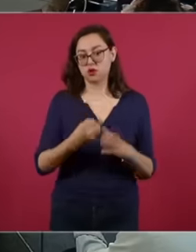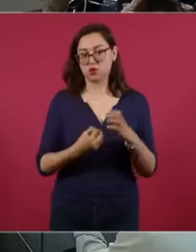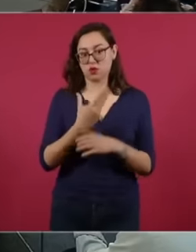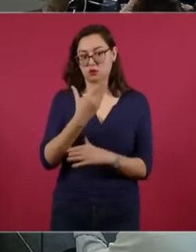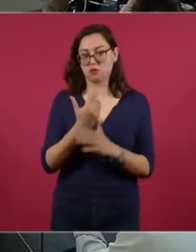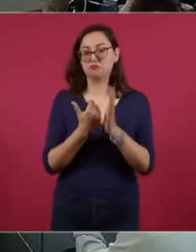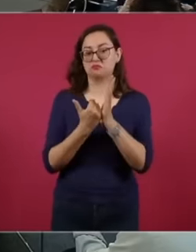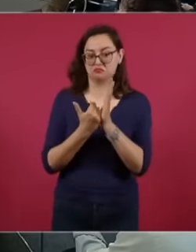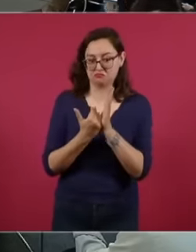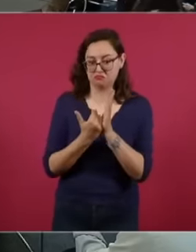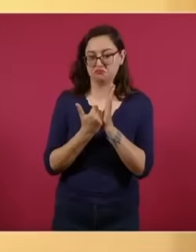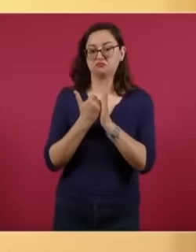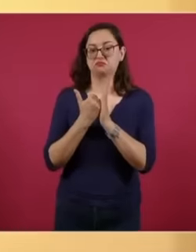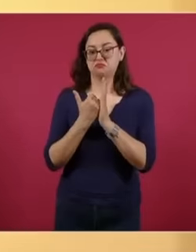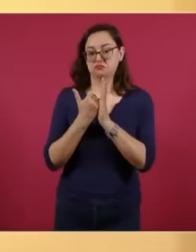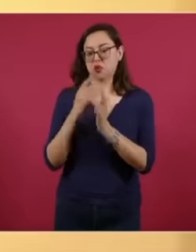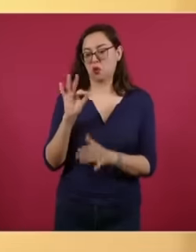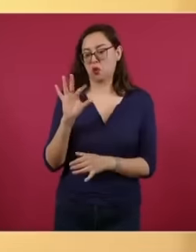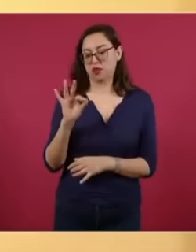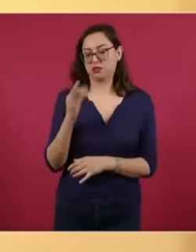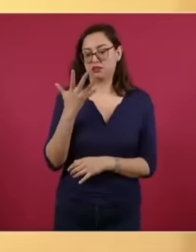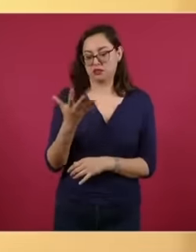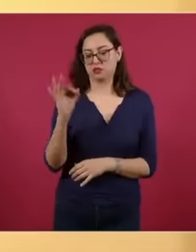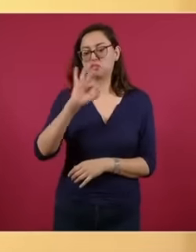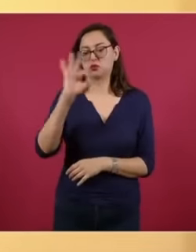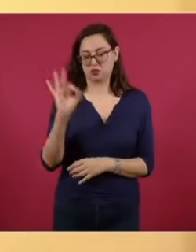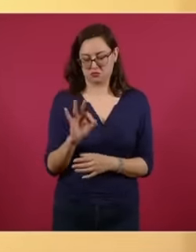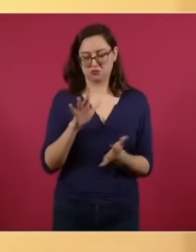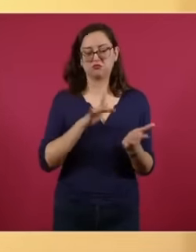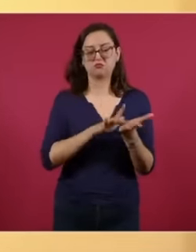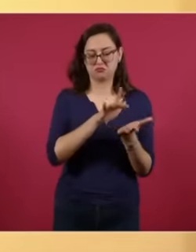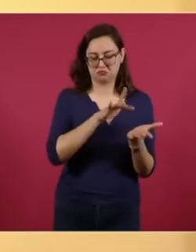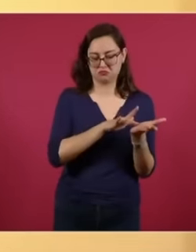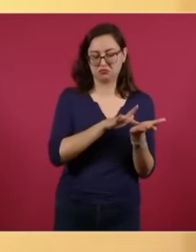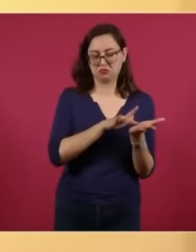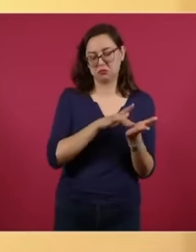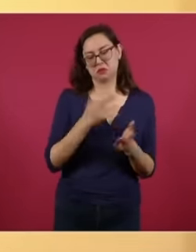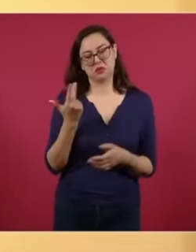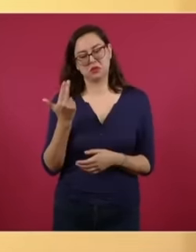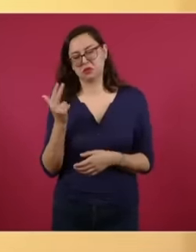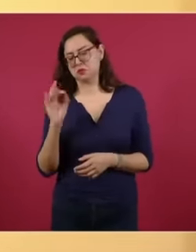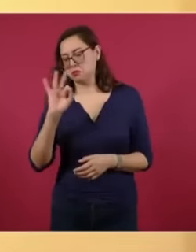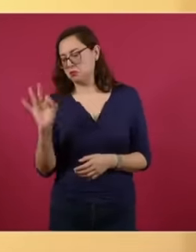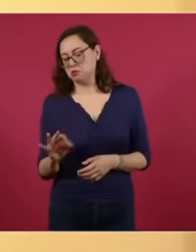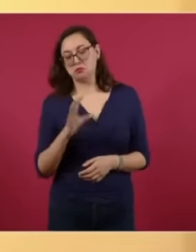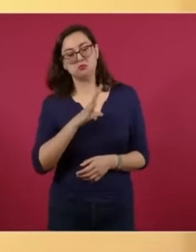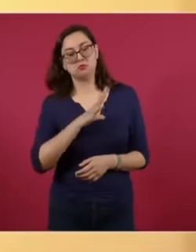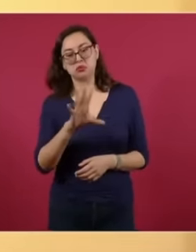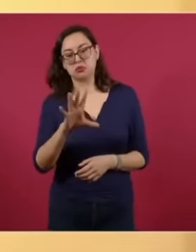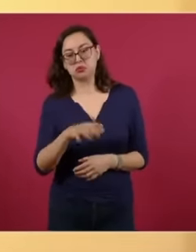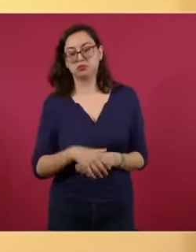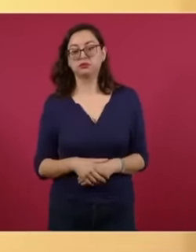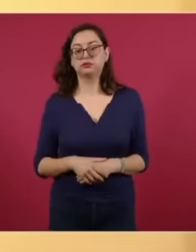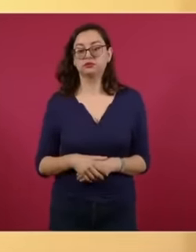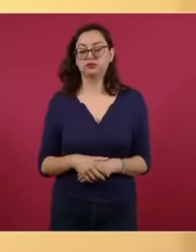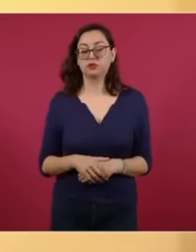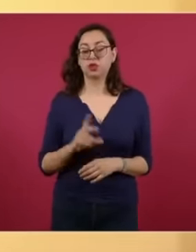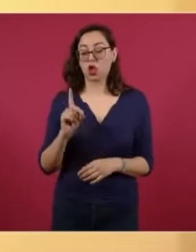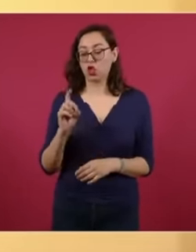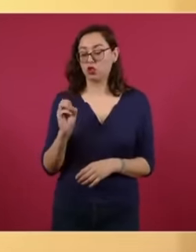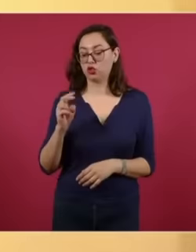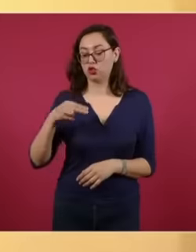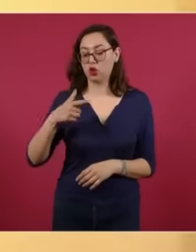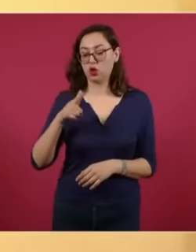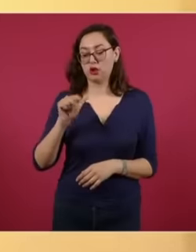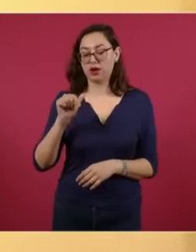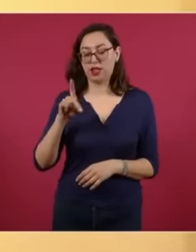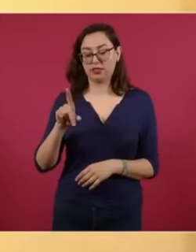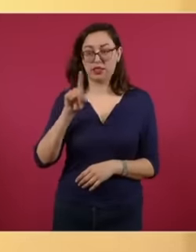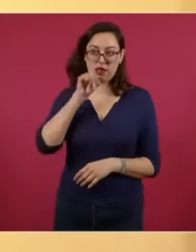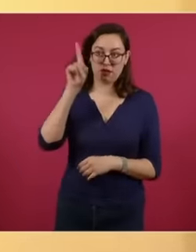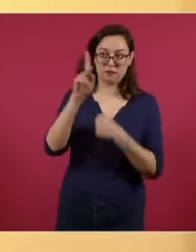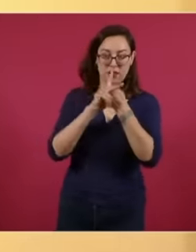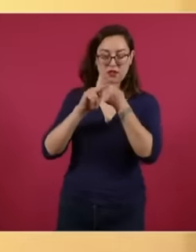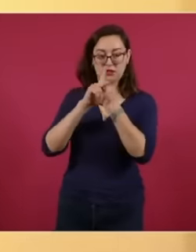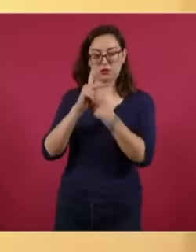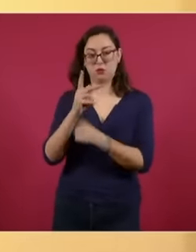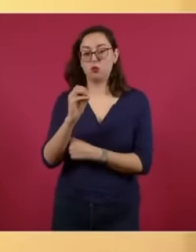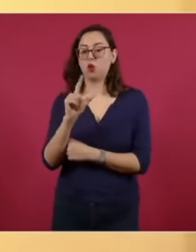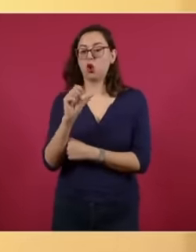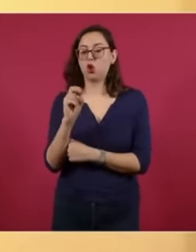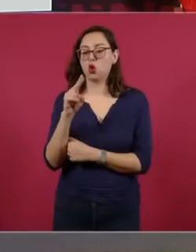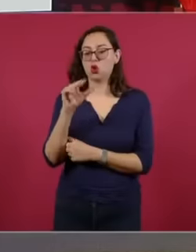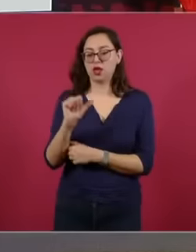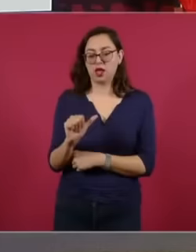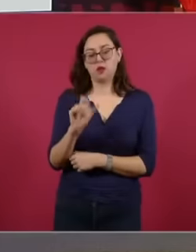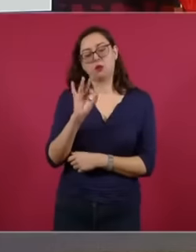and is at 4% compared to 25% rejection Donald tus from Poland has 45 by approval